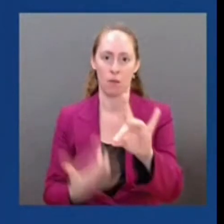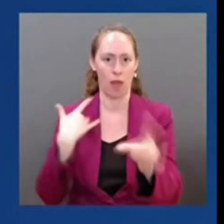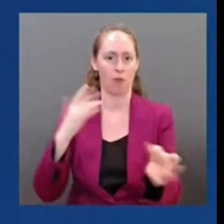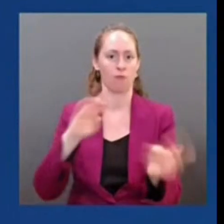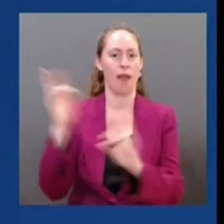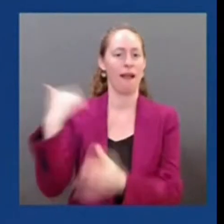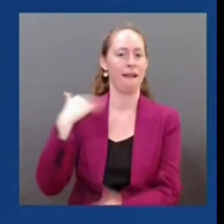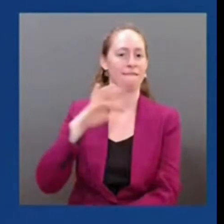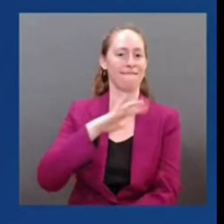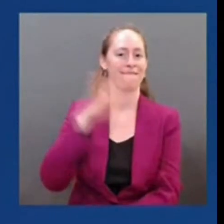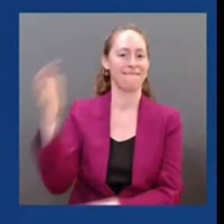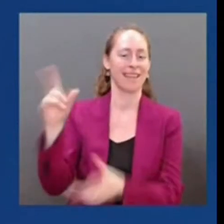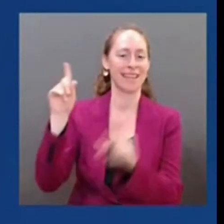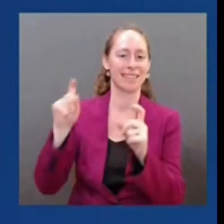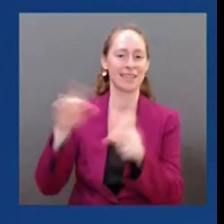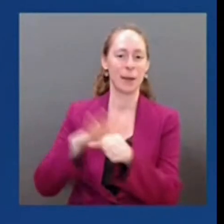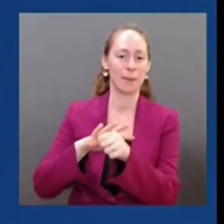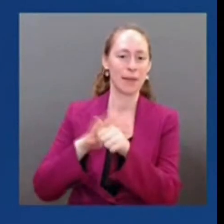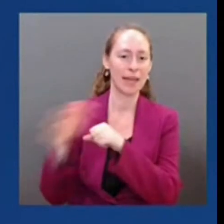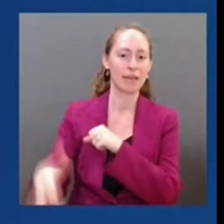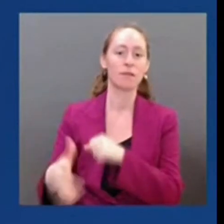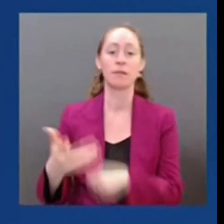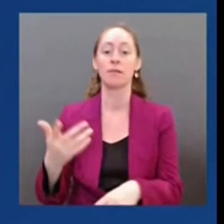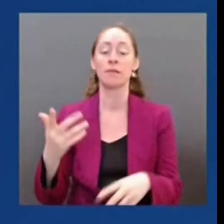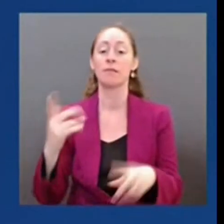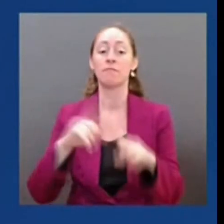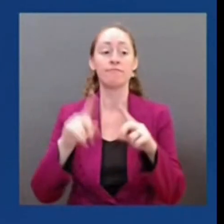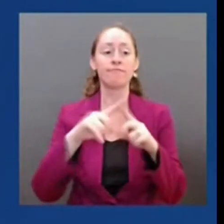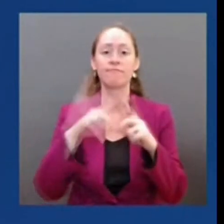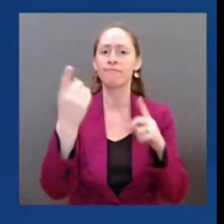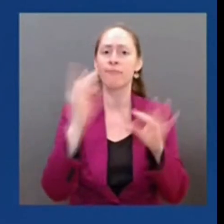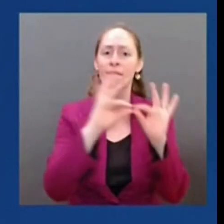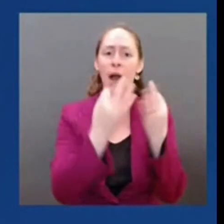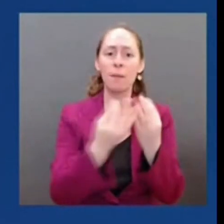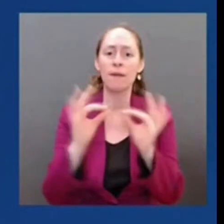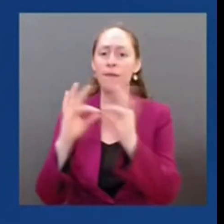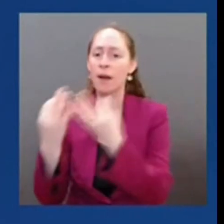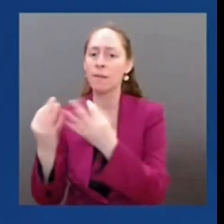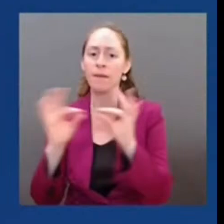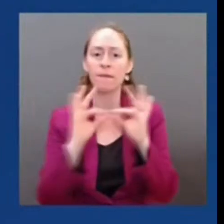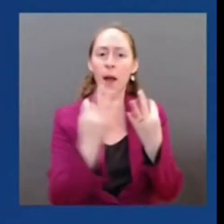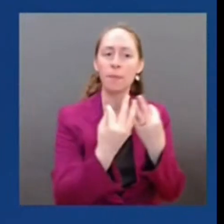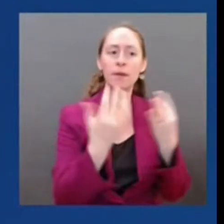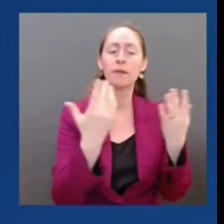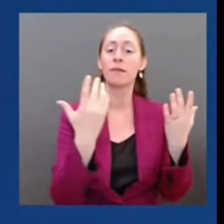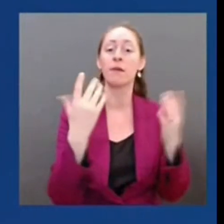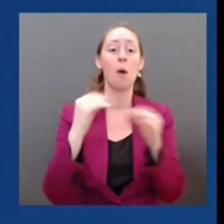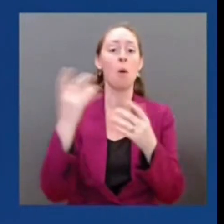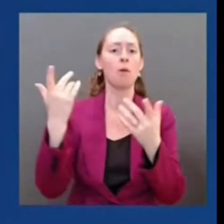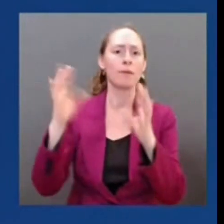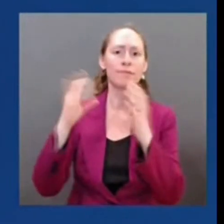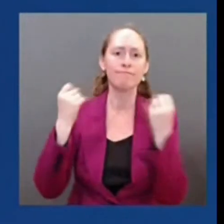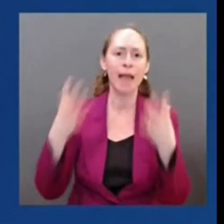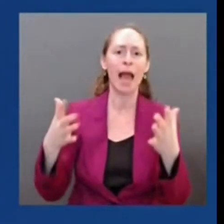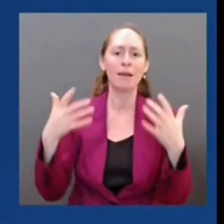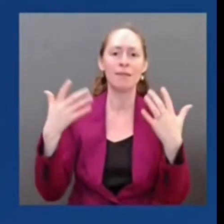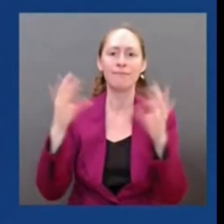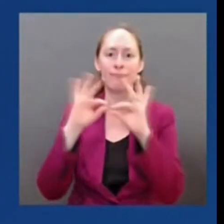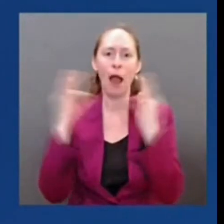TO EXPAND THAT, BECAUSE OF THE TESTING THAT WE HAVE BEEN ABLE